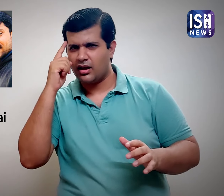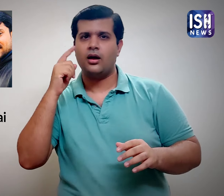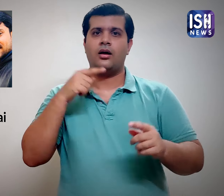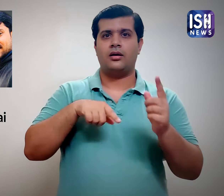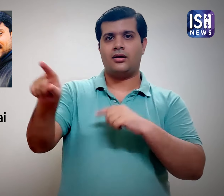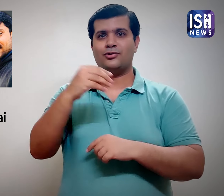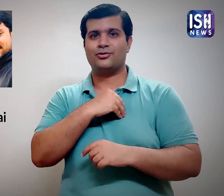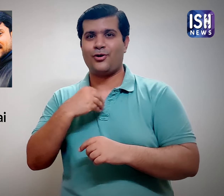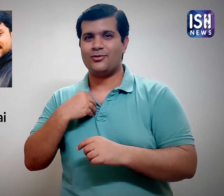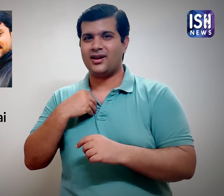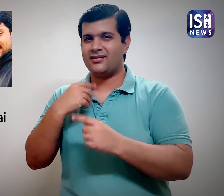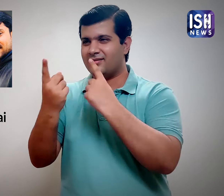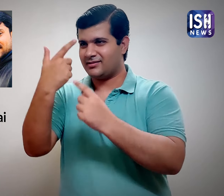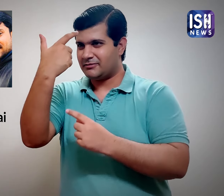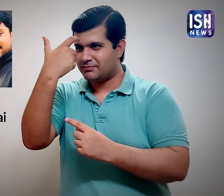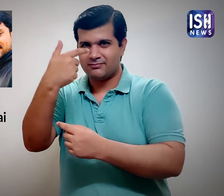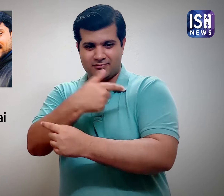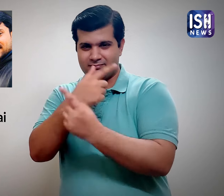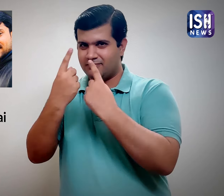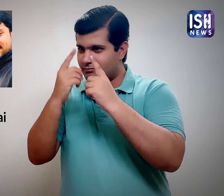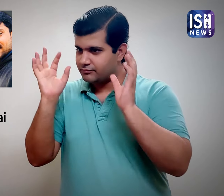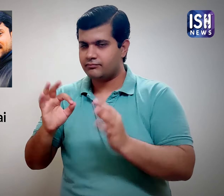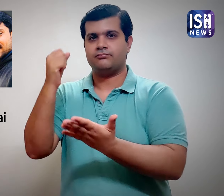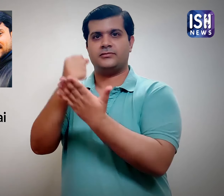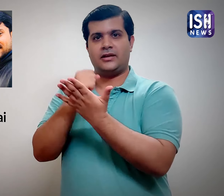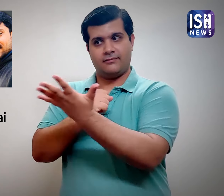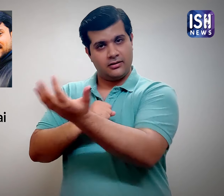Sachin got himself screened by a doctor and procured a health certificate as well.